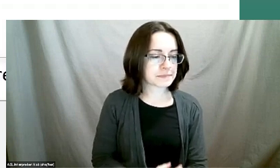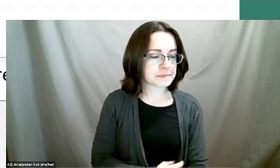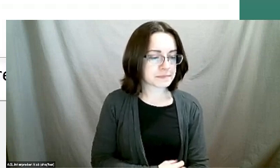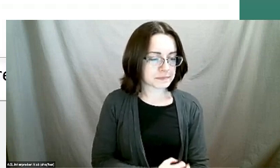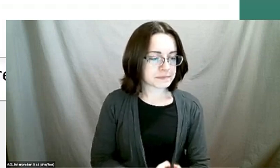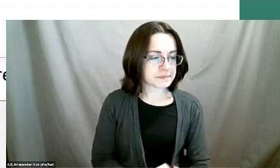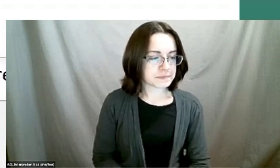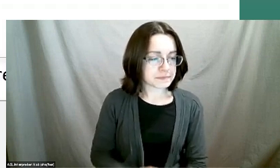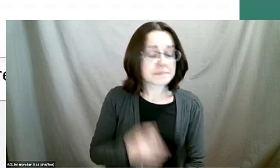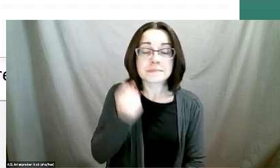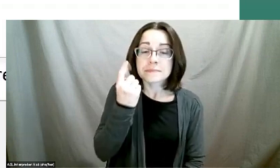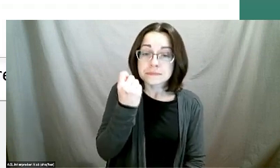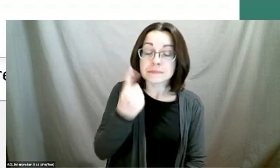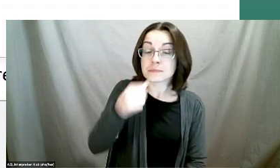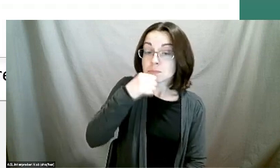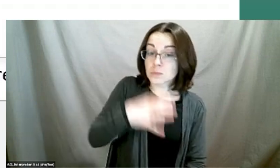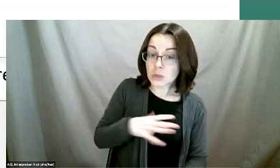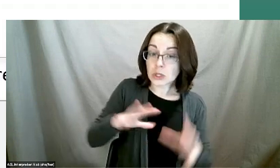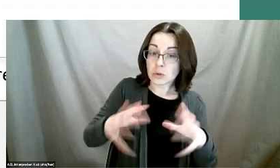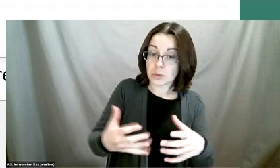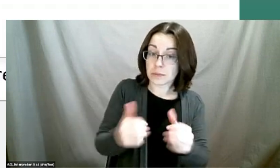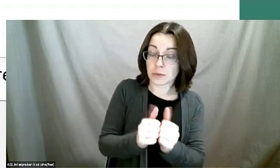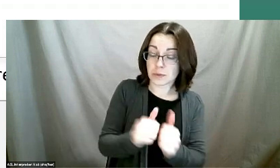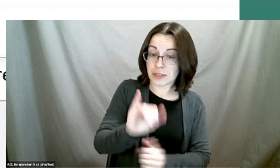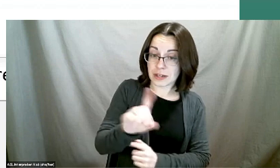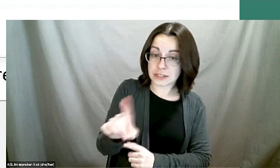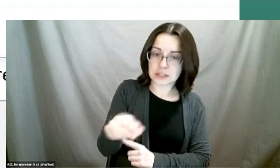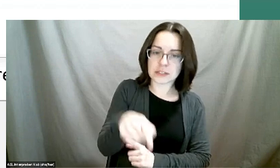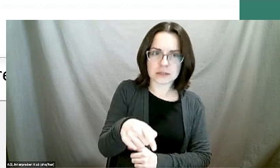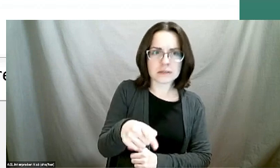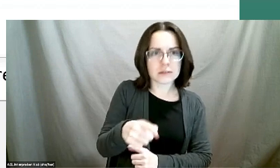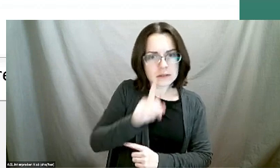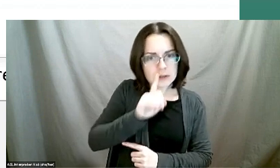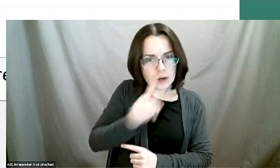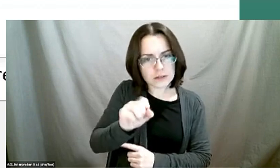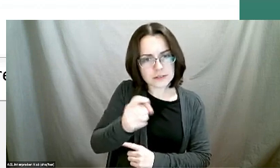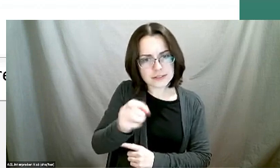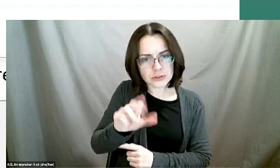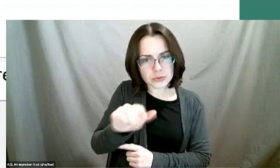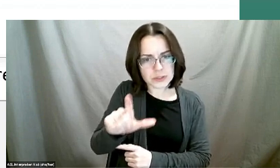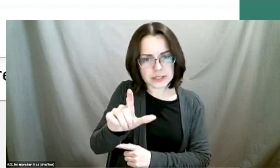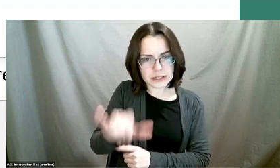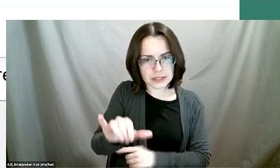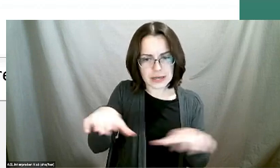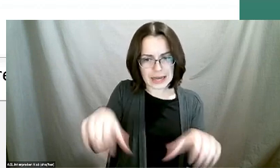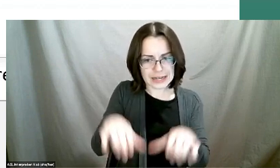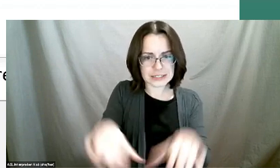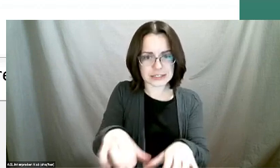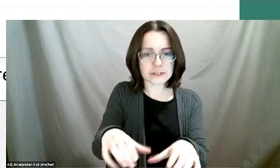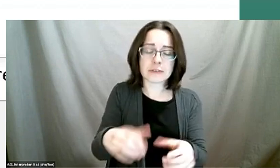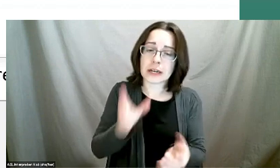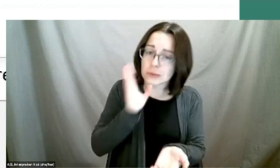IDD isn't- they are sexually active and they will conceive. And sometimes that's something wanted